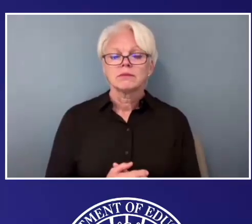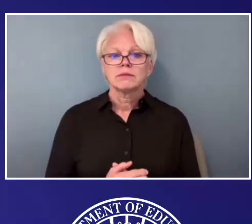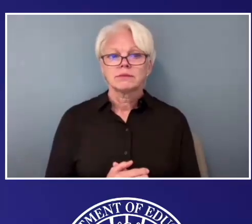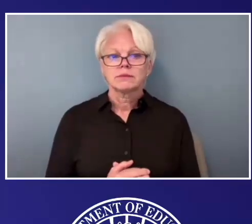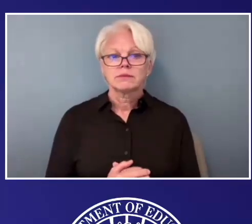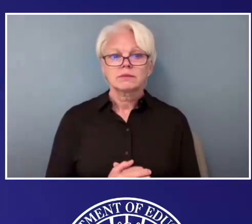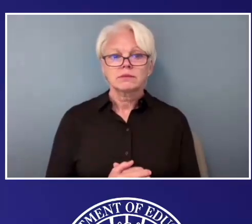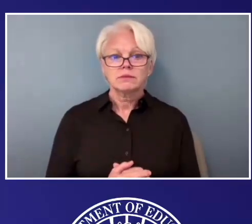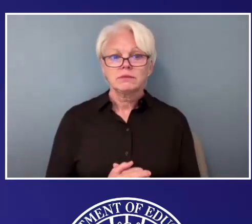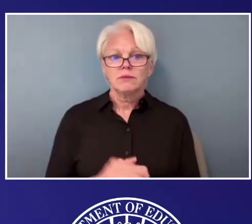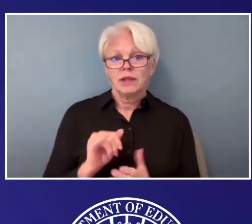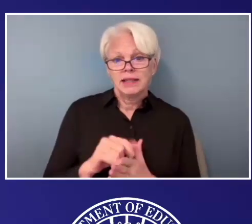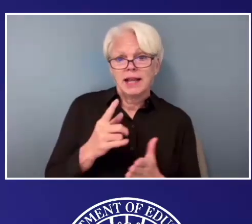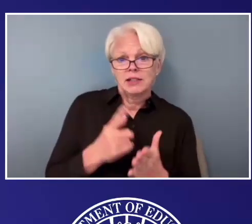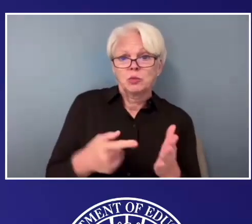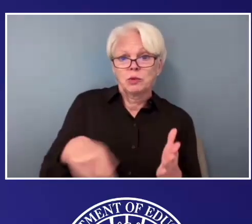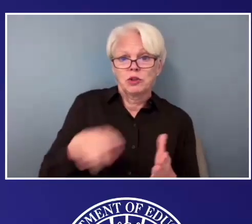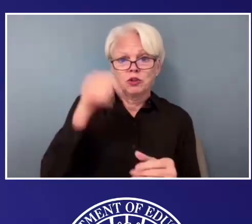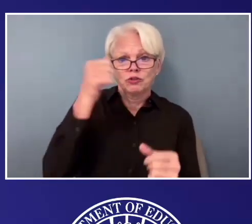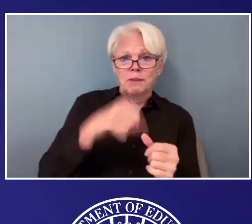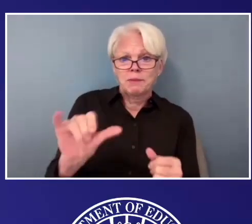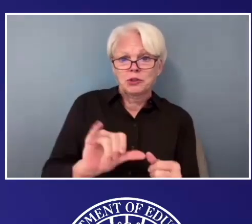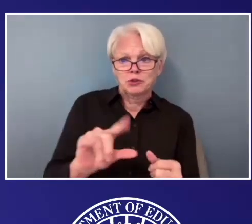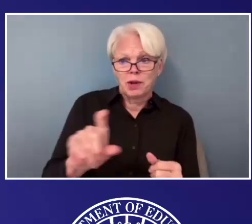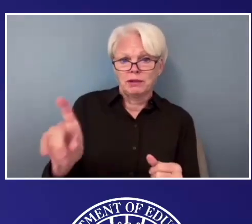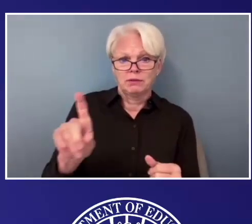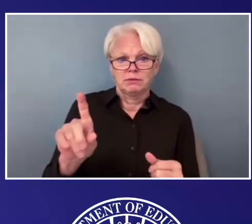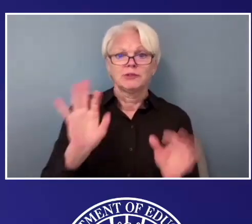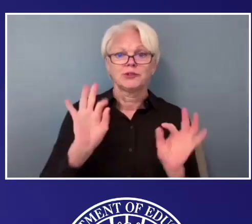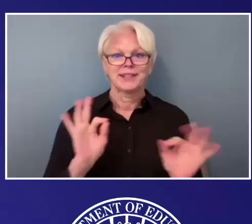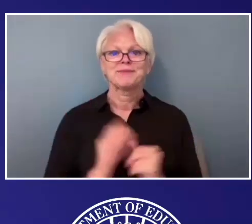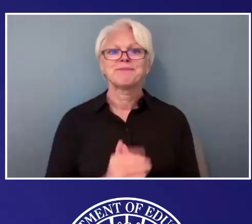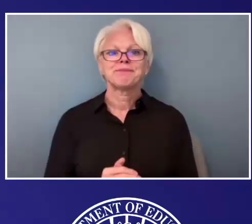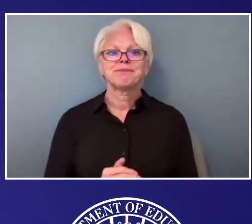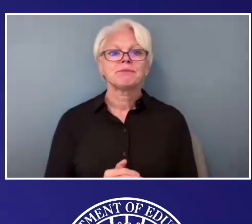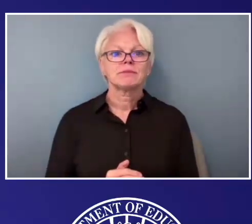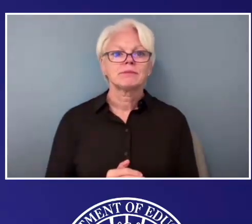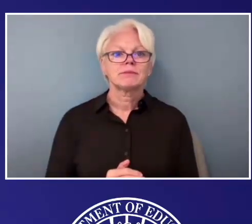Is that what you all recall as well? Great. I like that we're already in sync